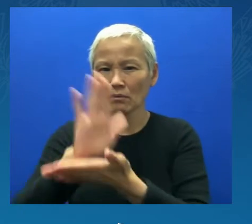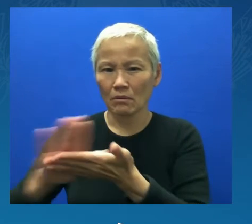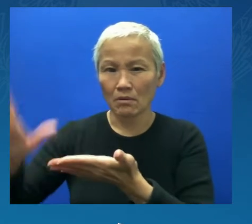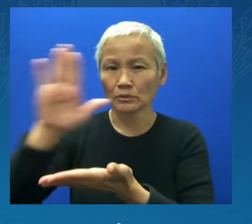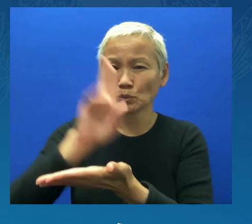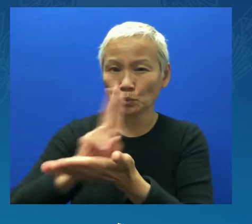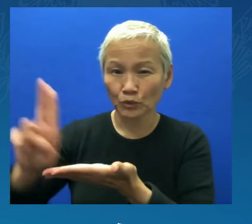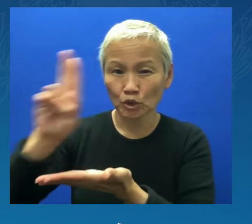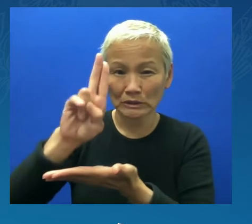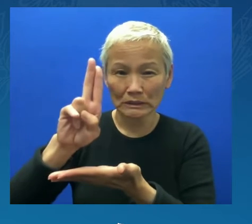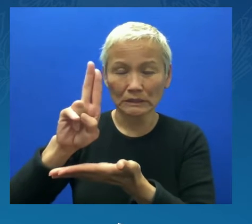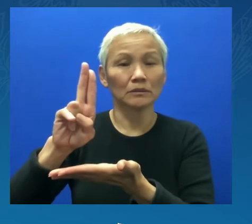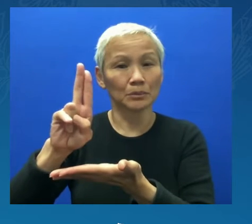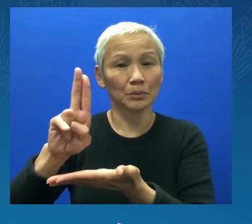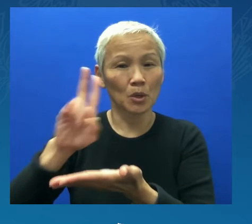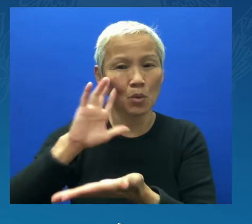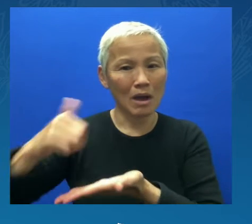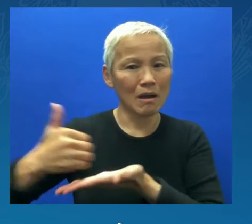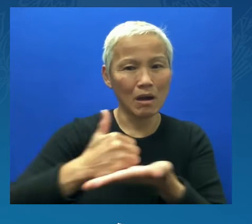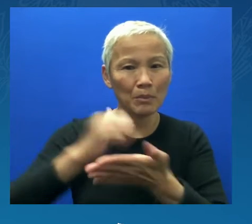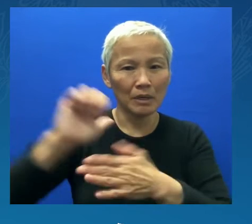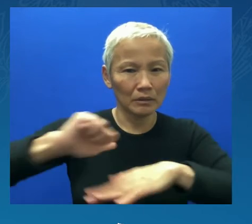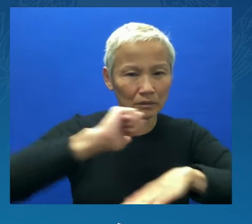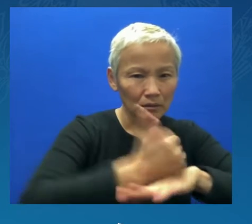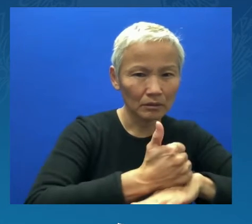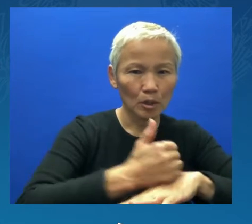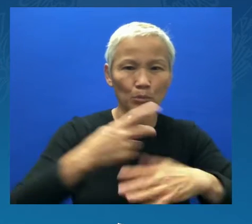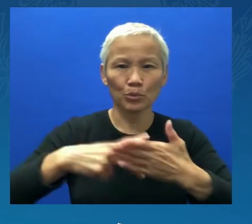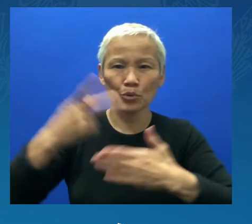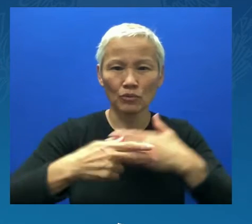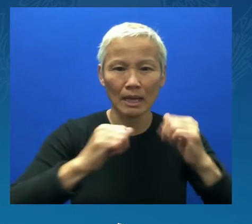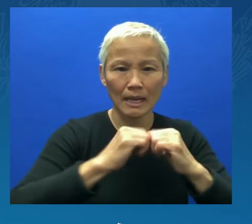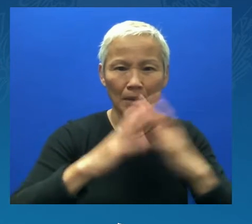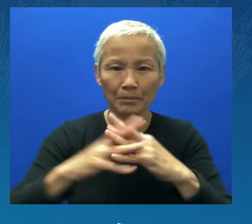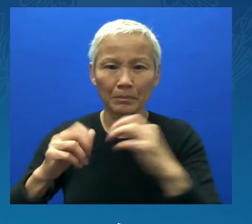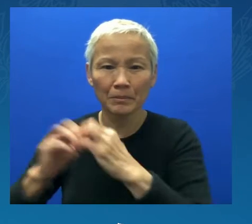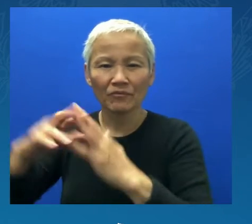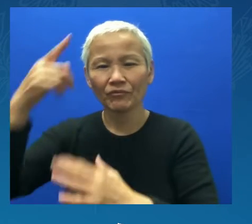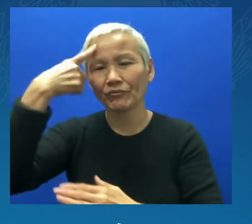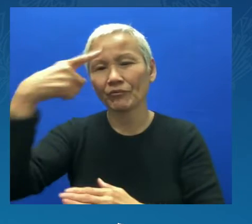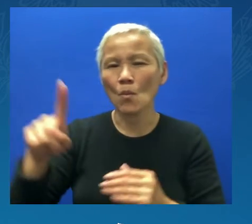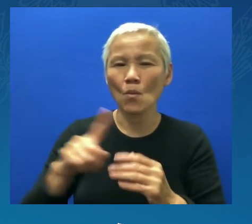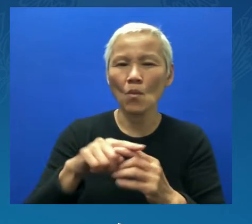The Vice President: Yes. Gov. Lujan Grisham: And what I'm just going to do is -- it's a total, you know, personal privilege.